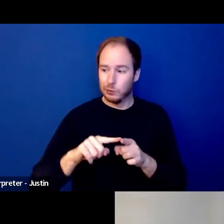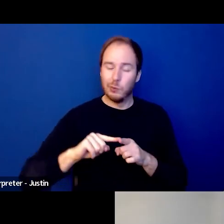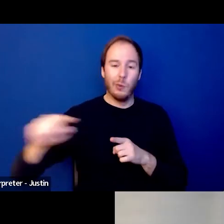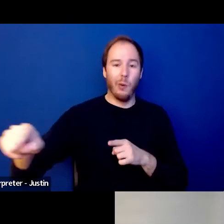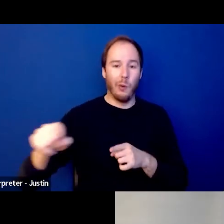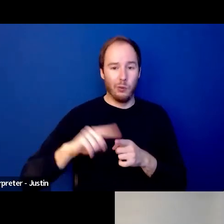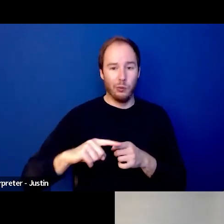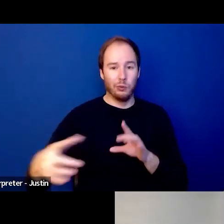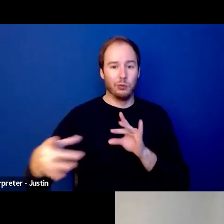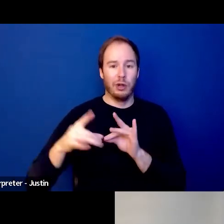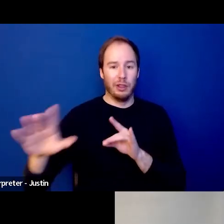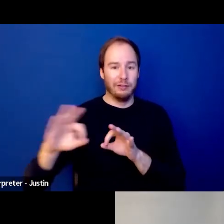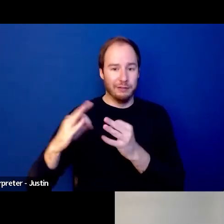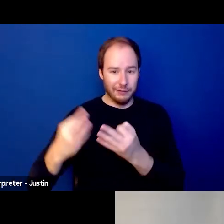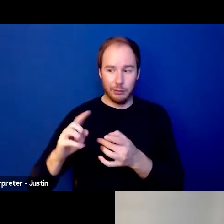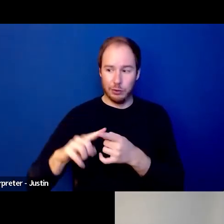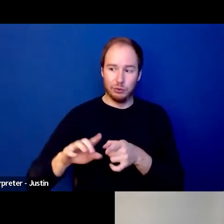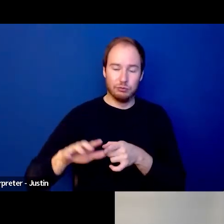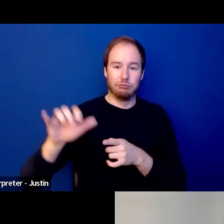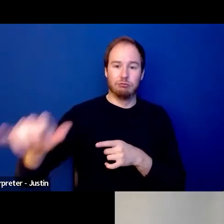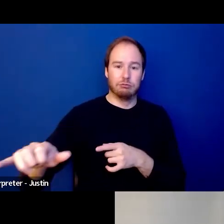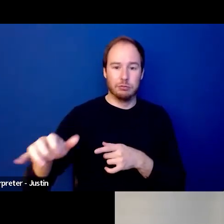and making sure that that's a plausible placement for that person.